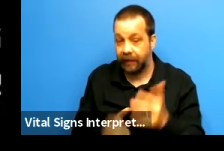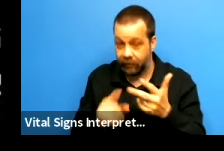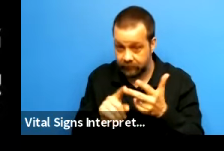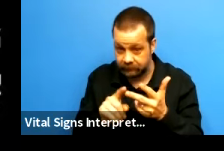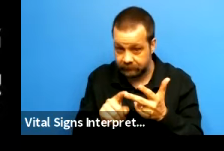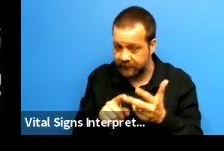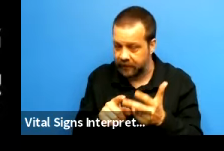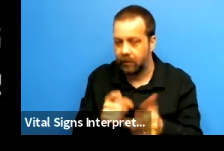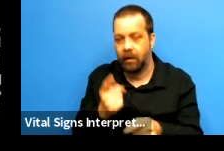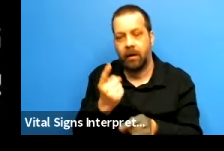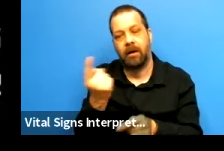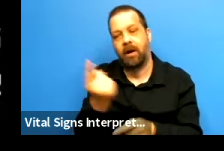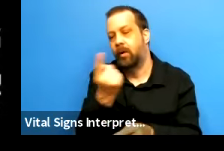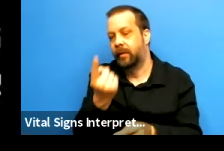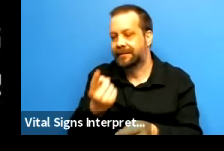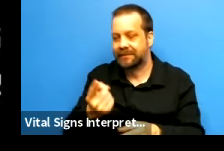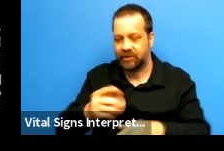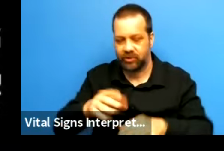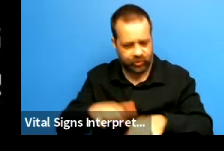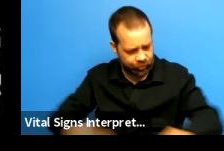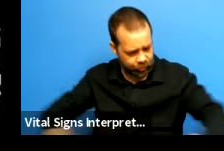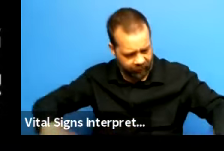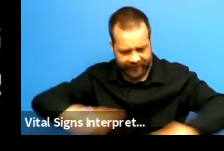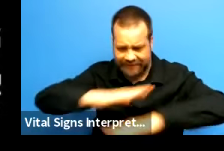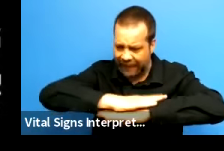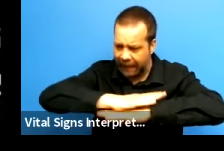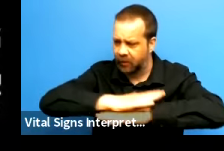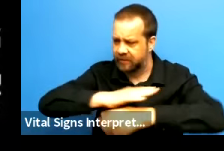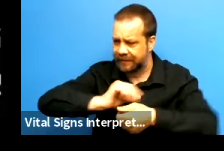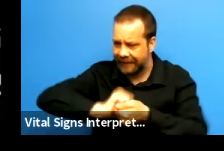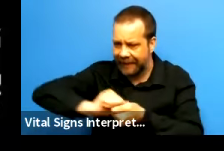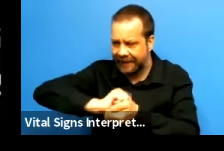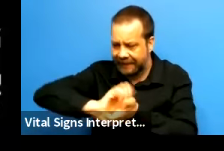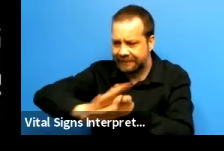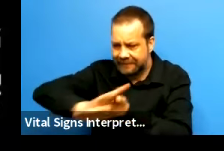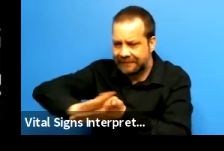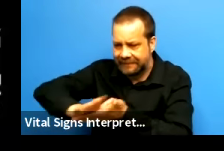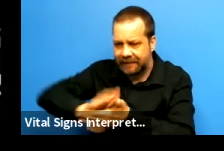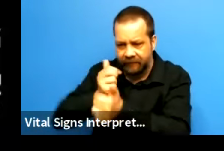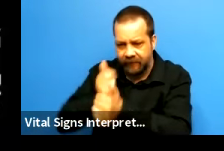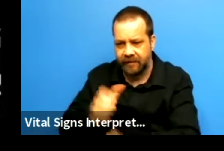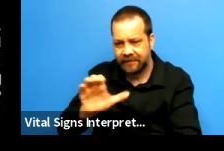and disinfect the workplaces in accordance with CDC guidance.